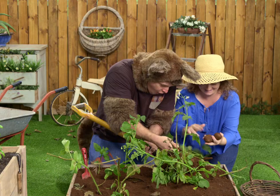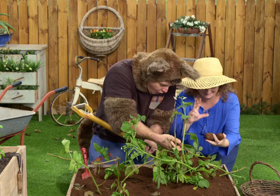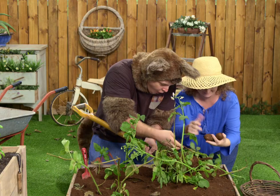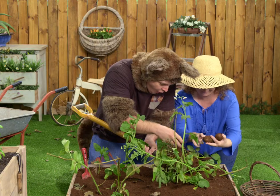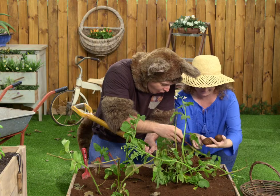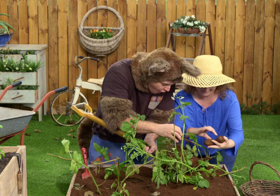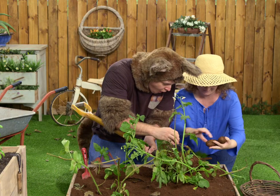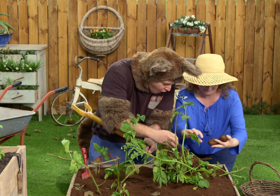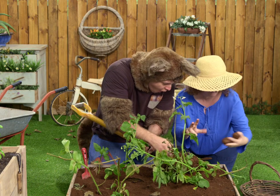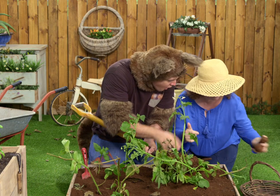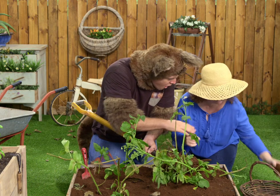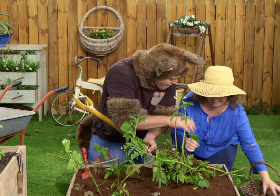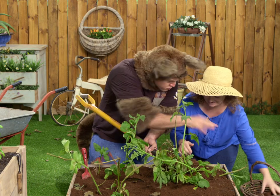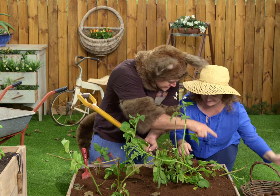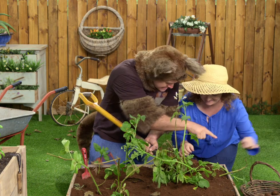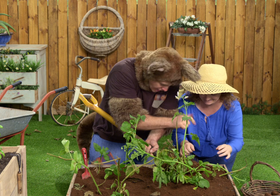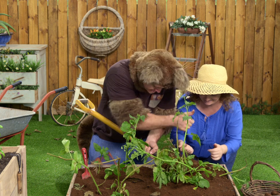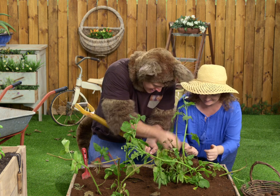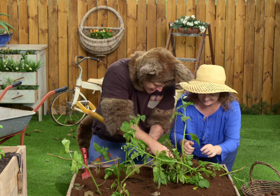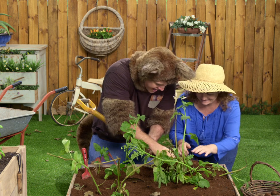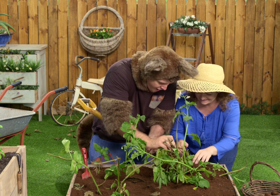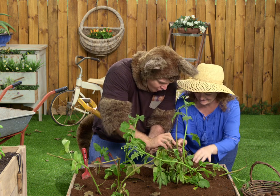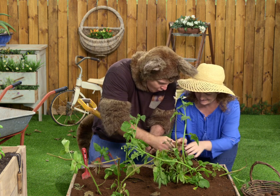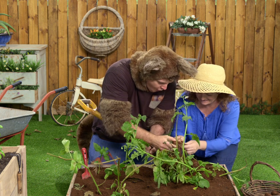Look, Possum! Put them in the basket. Oh! Good.